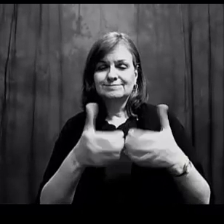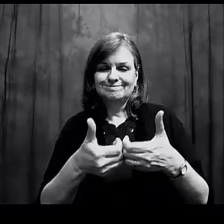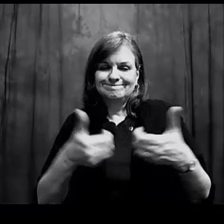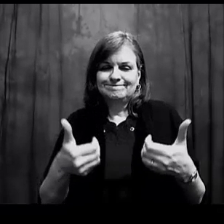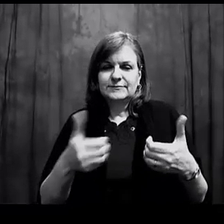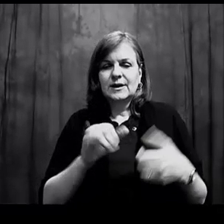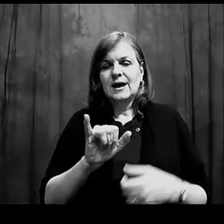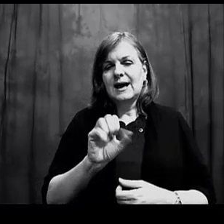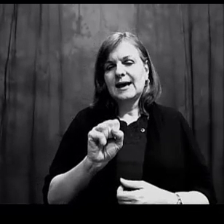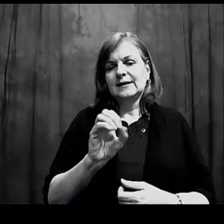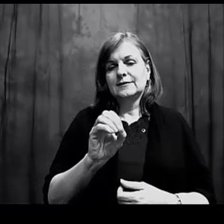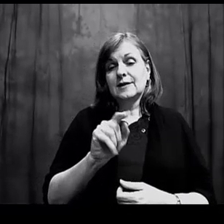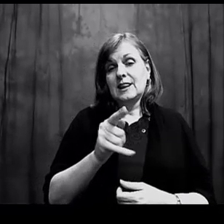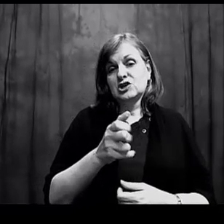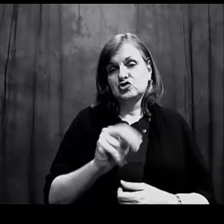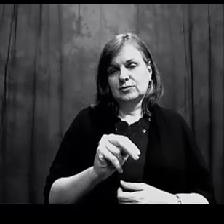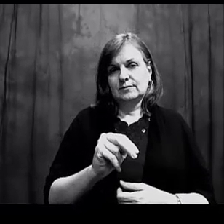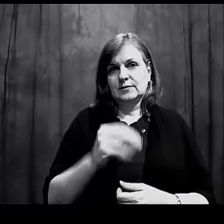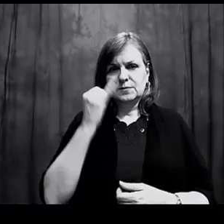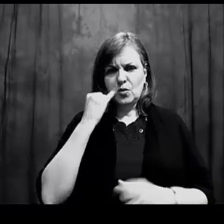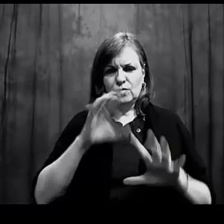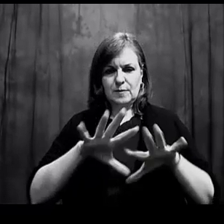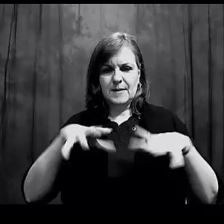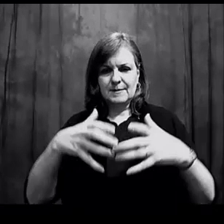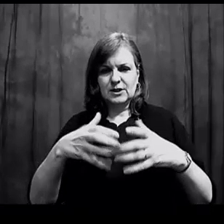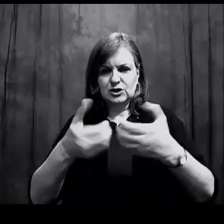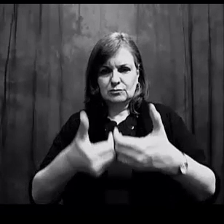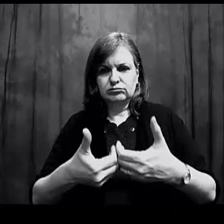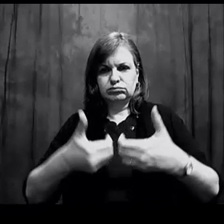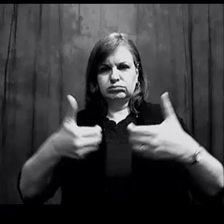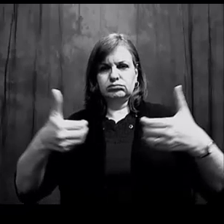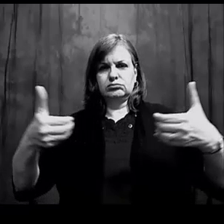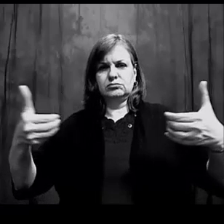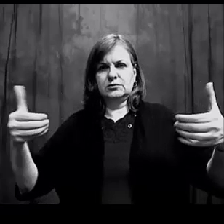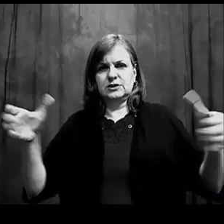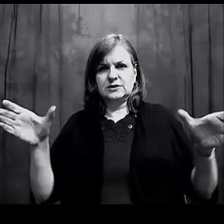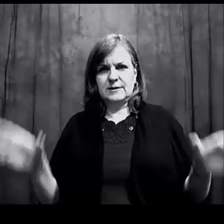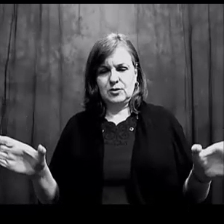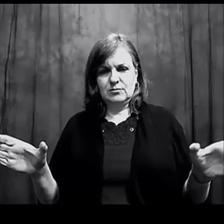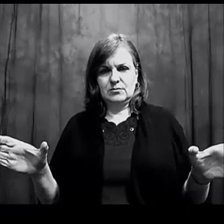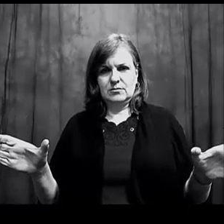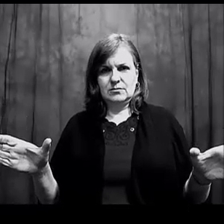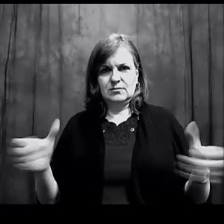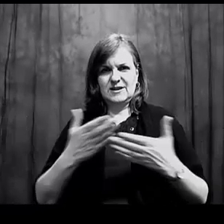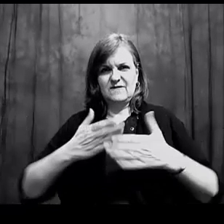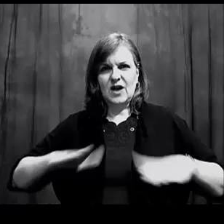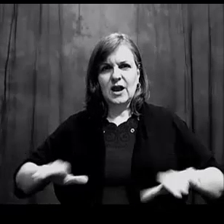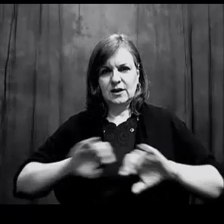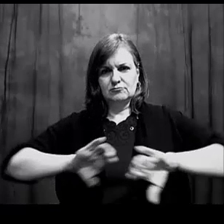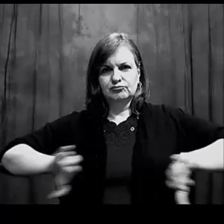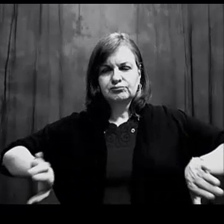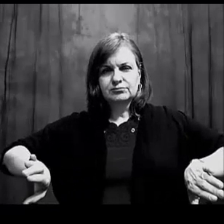if there is -- if the population is divided